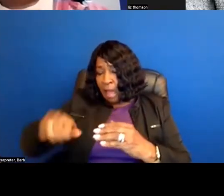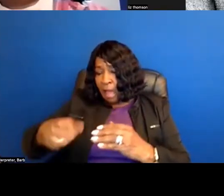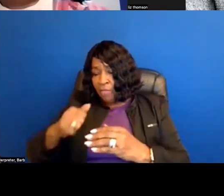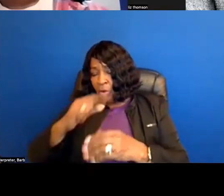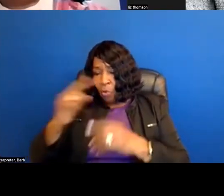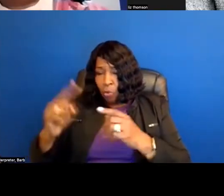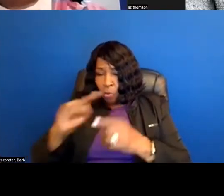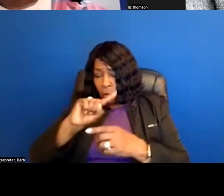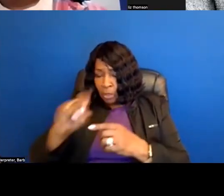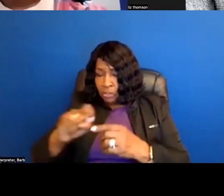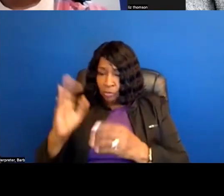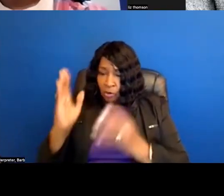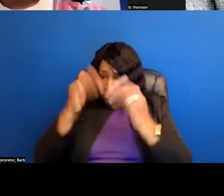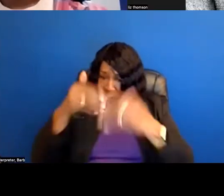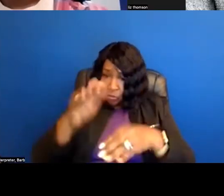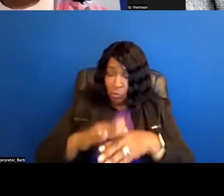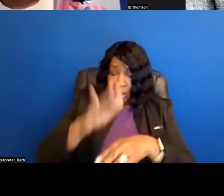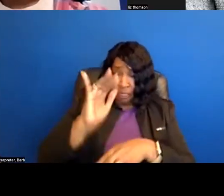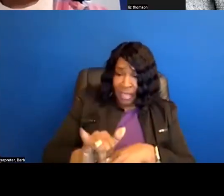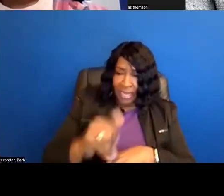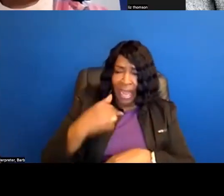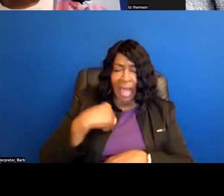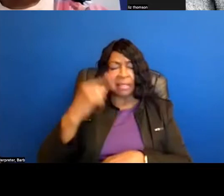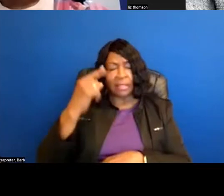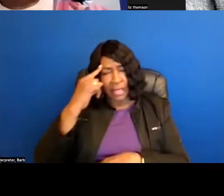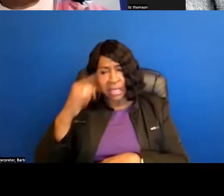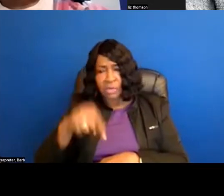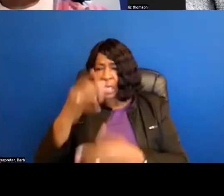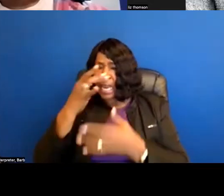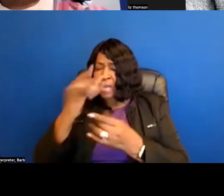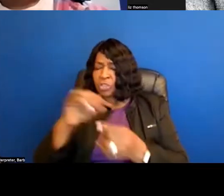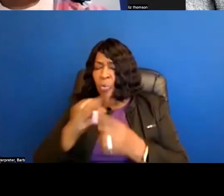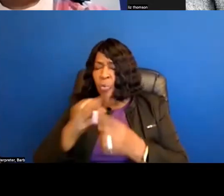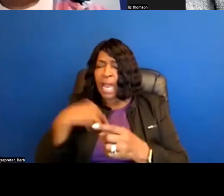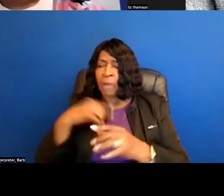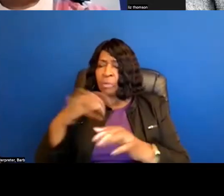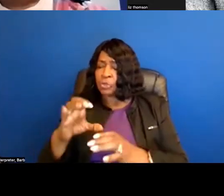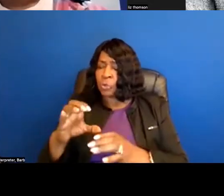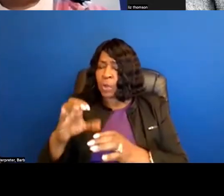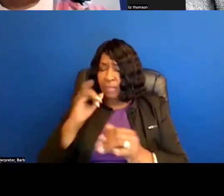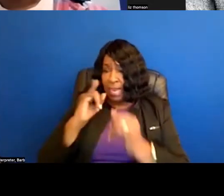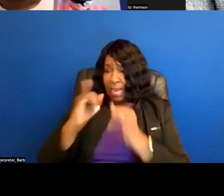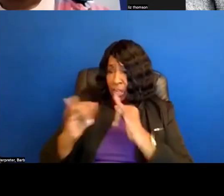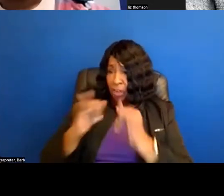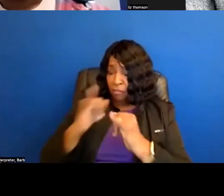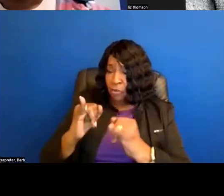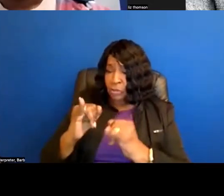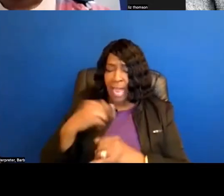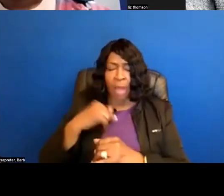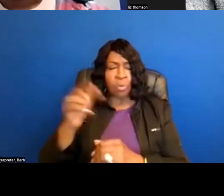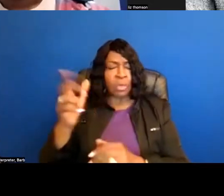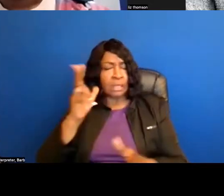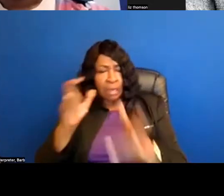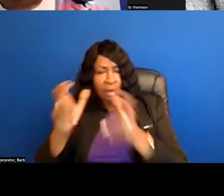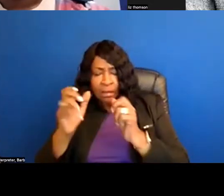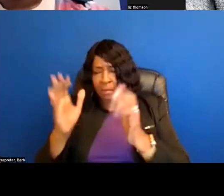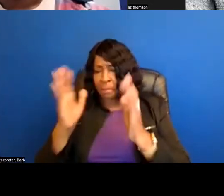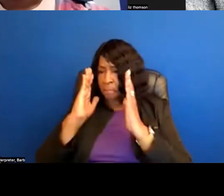And it's interesting, when I was doing the interviews, I was just listening and I was hearing a lot of the same things,